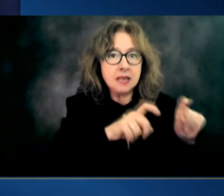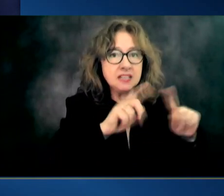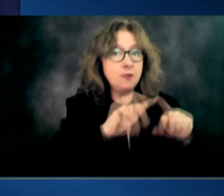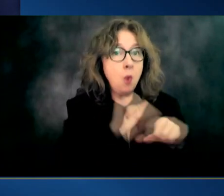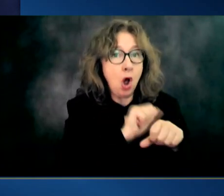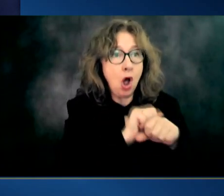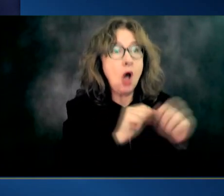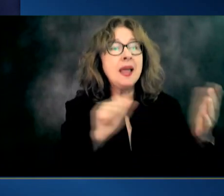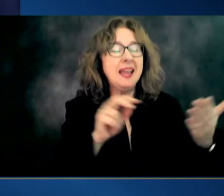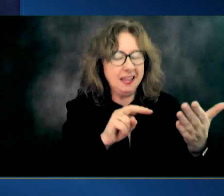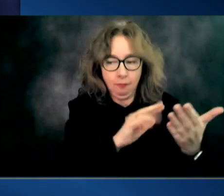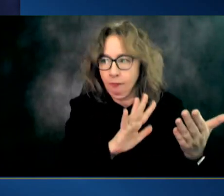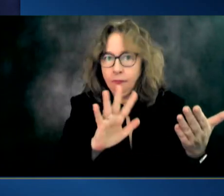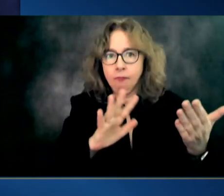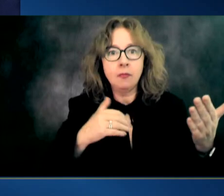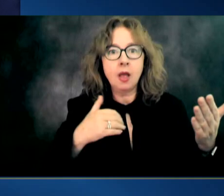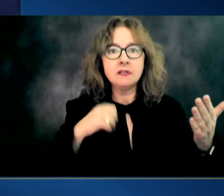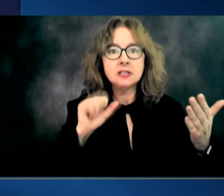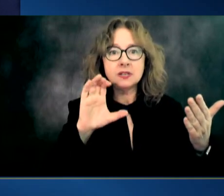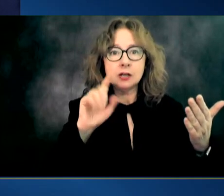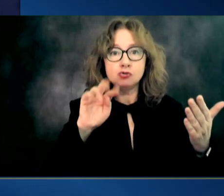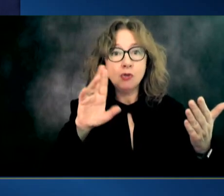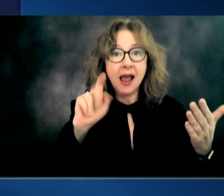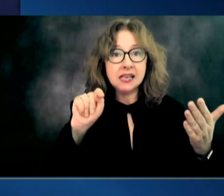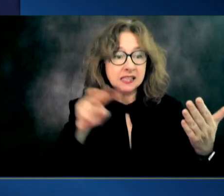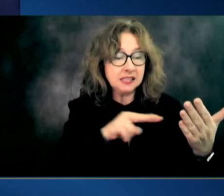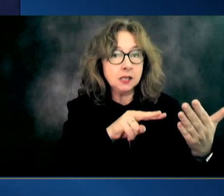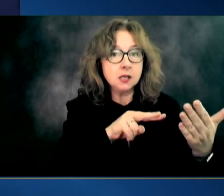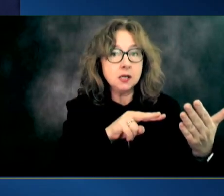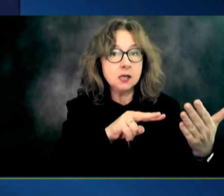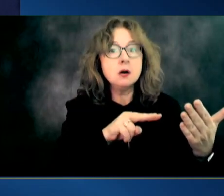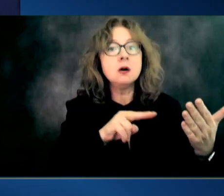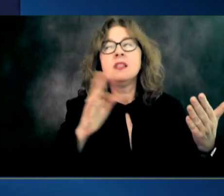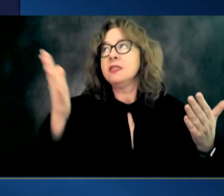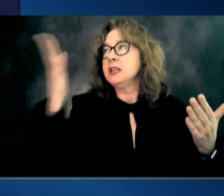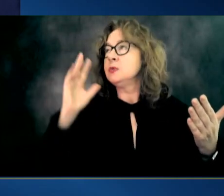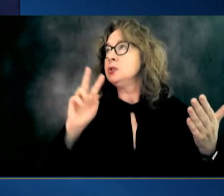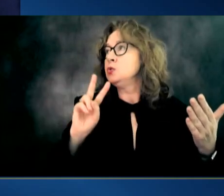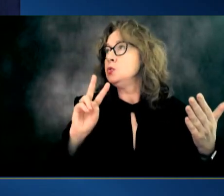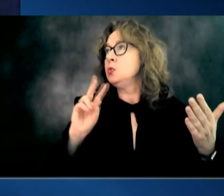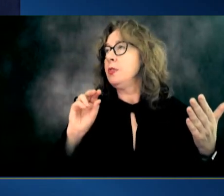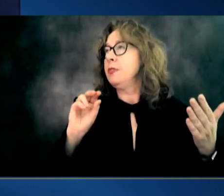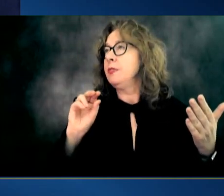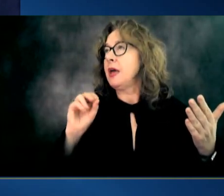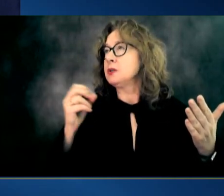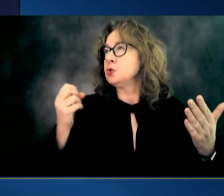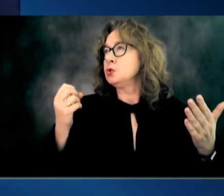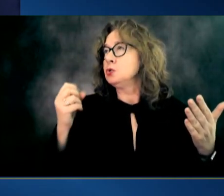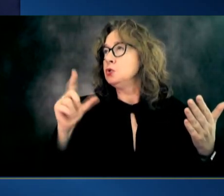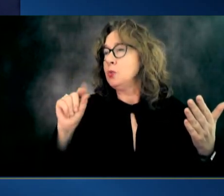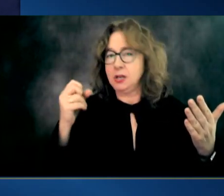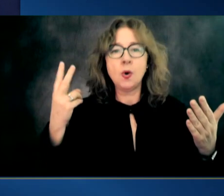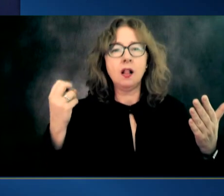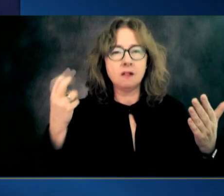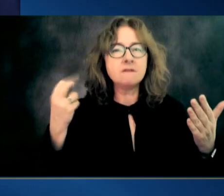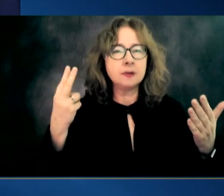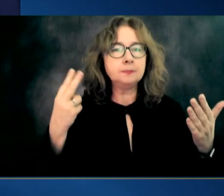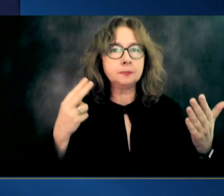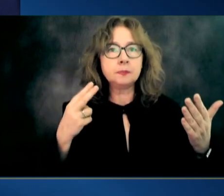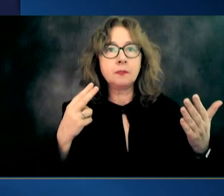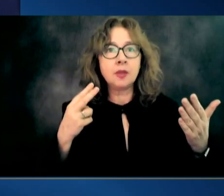had sickle cell trait. And this is in 2012, I believe, you know, fresh off the transplant.